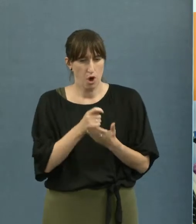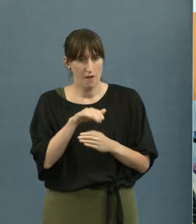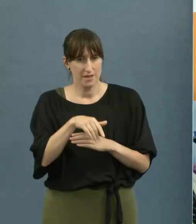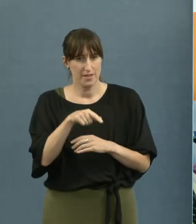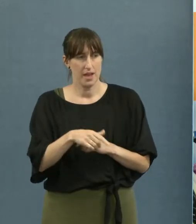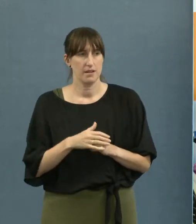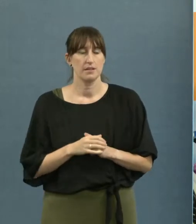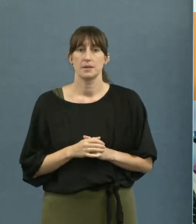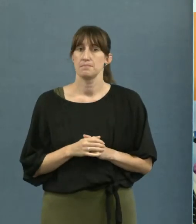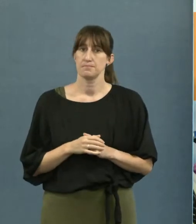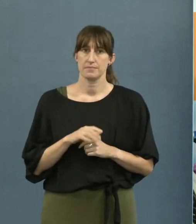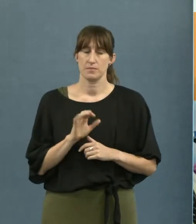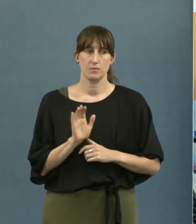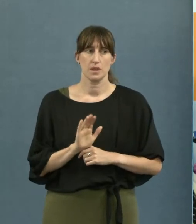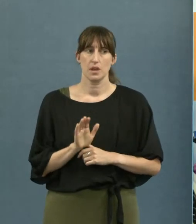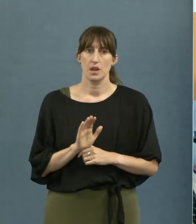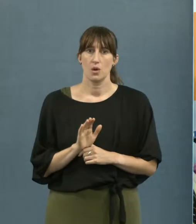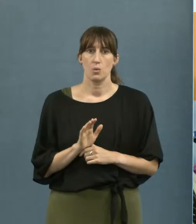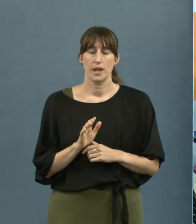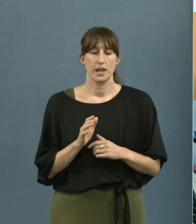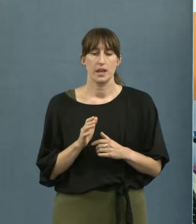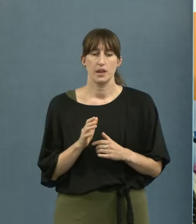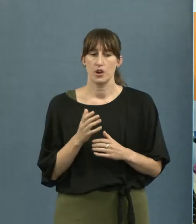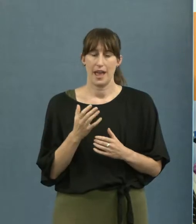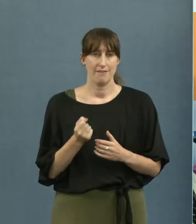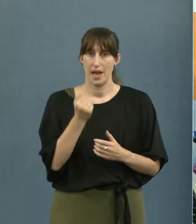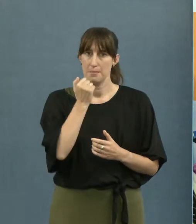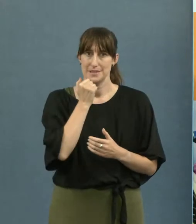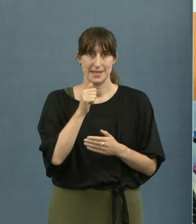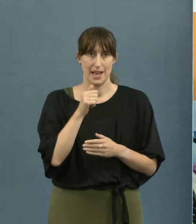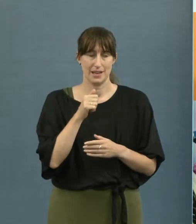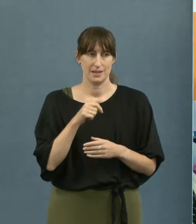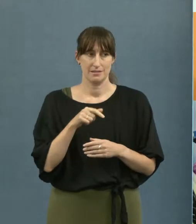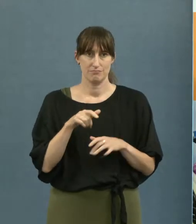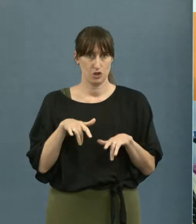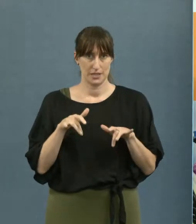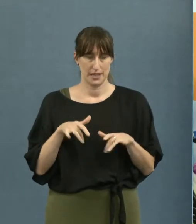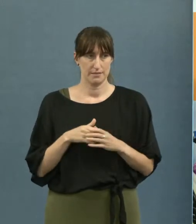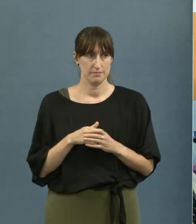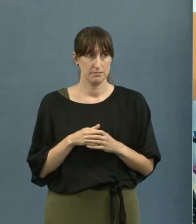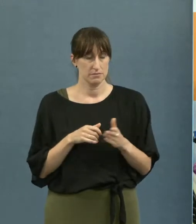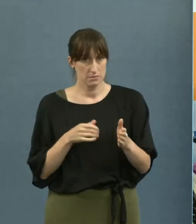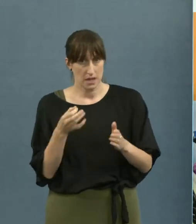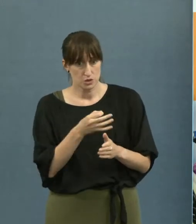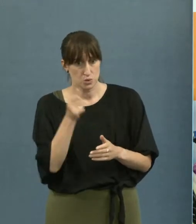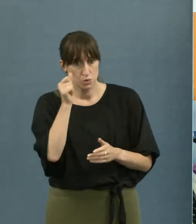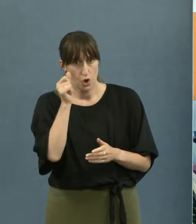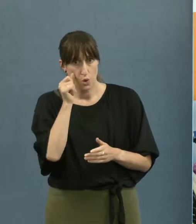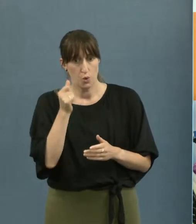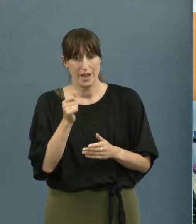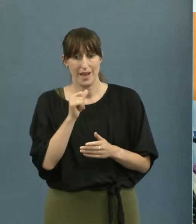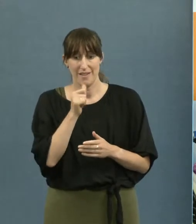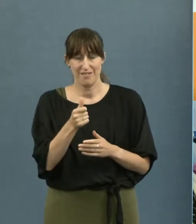the current outbreak has affected cancer treatment and diagnostics? It's possibly too early in